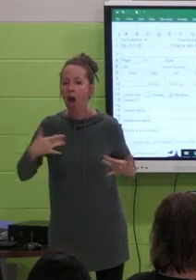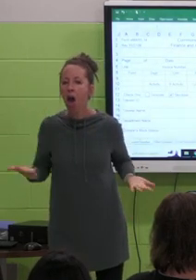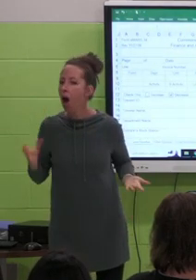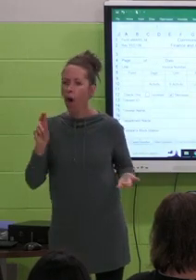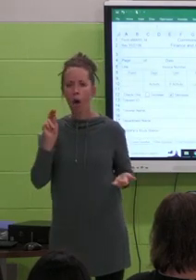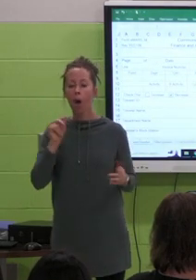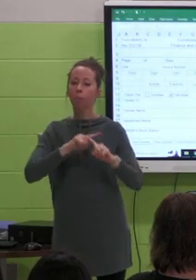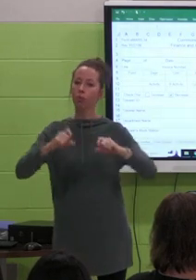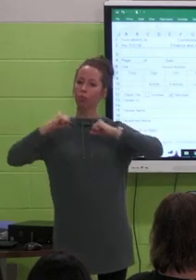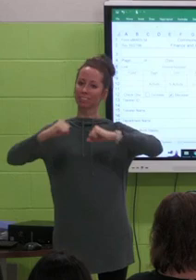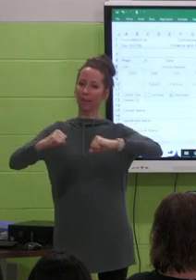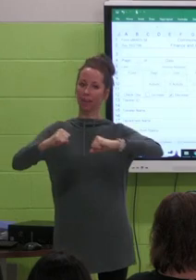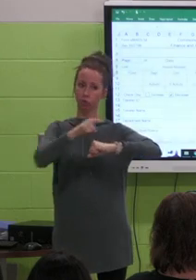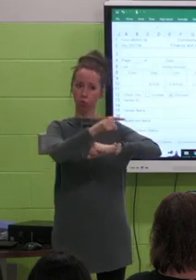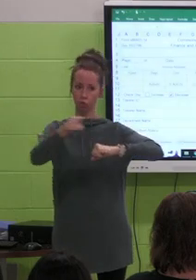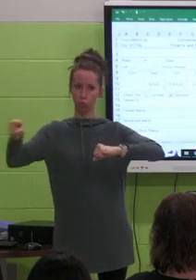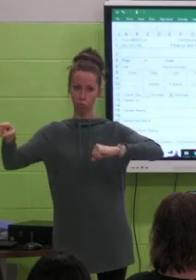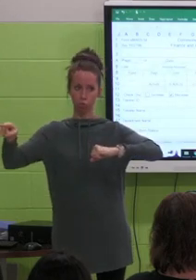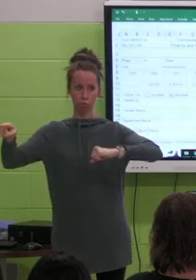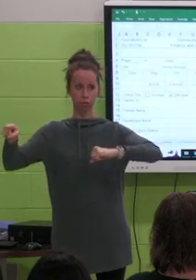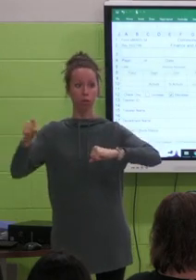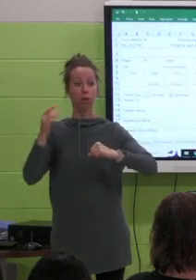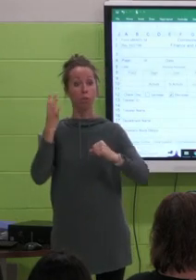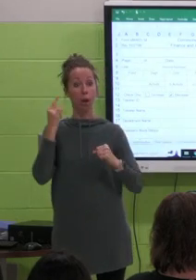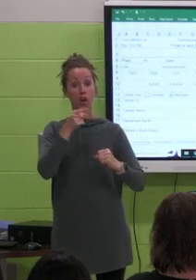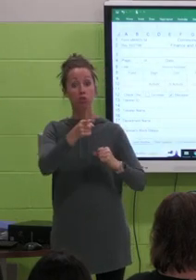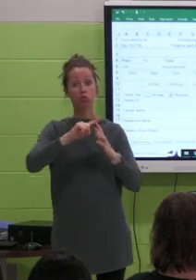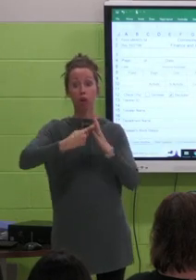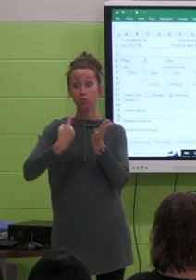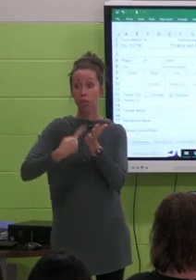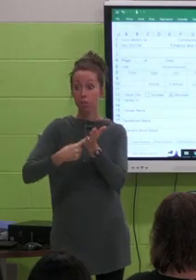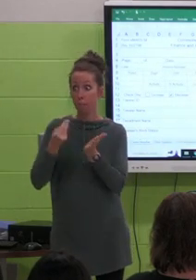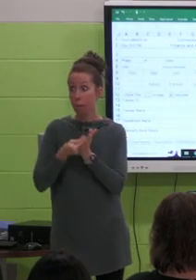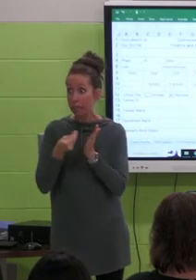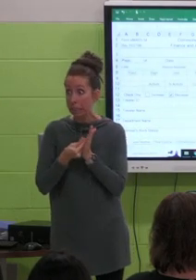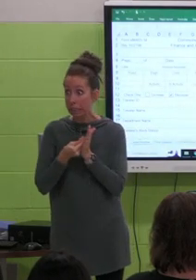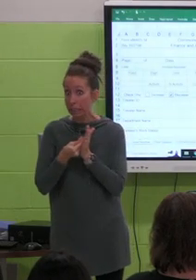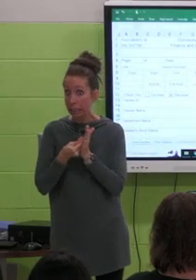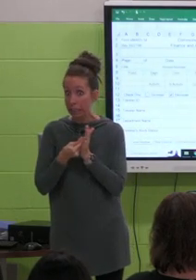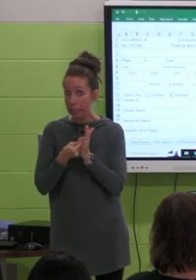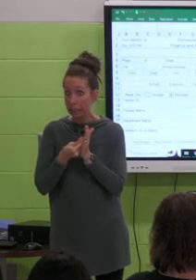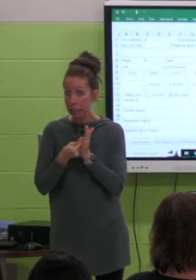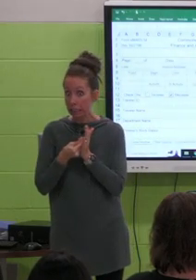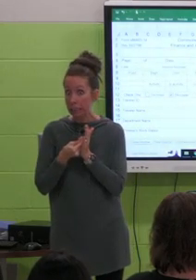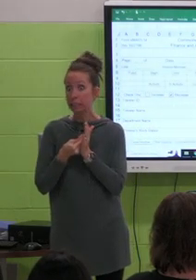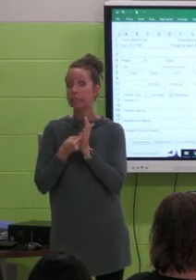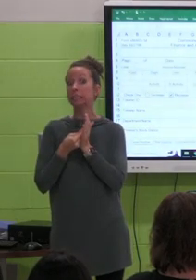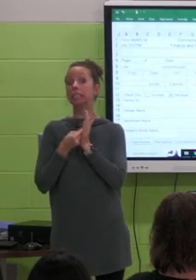to protect each of you because when you start talking about money you know you could be you